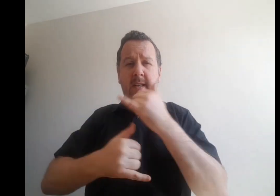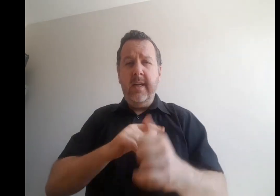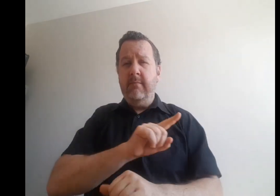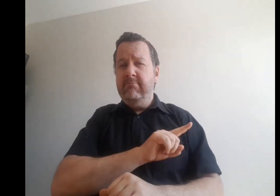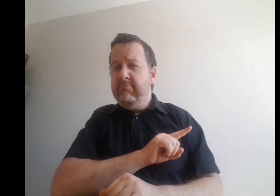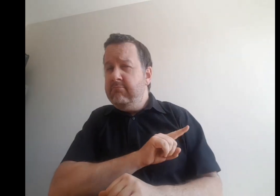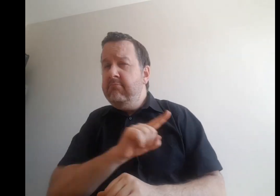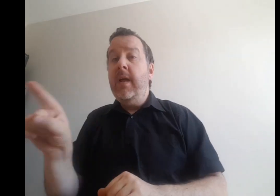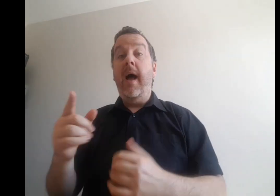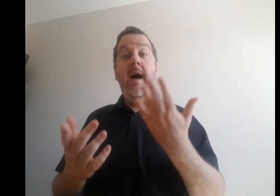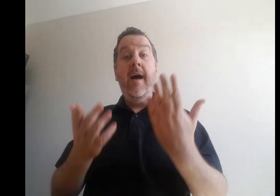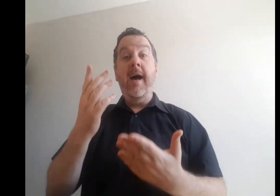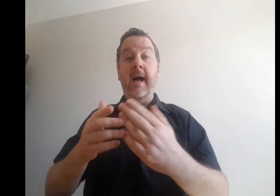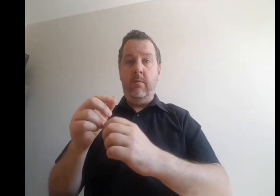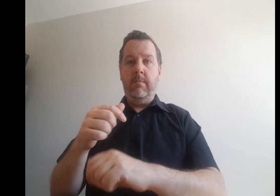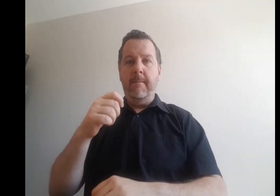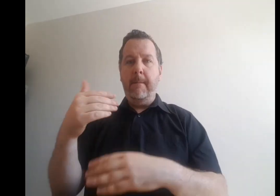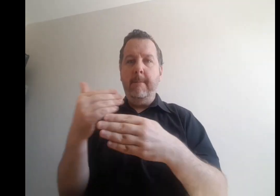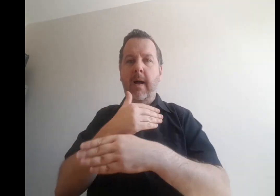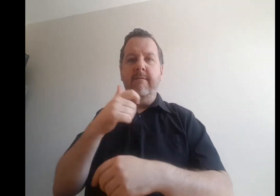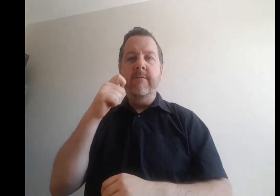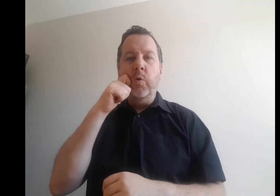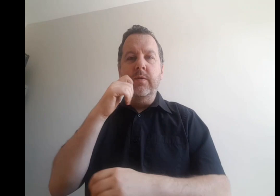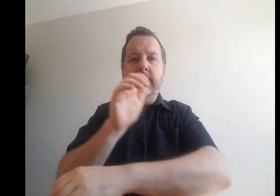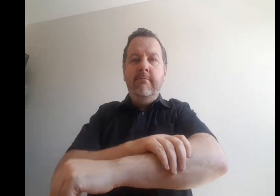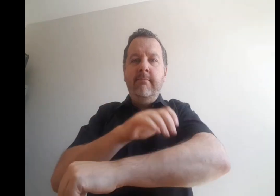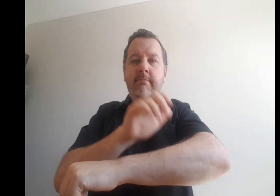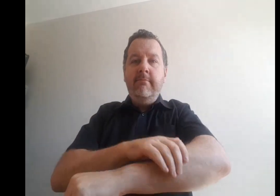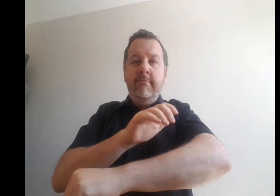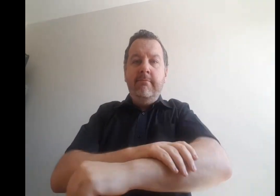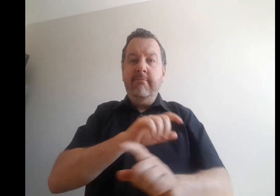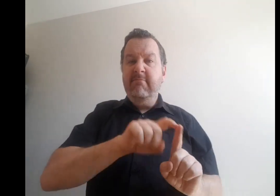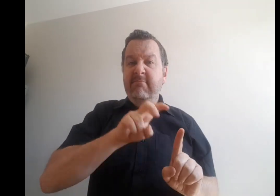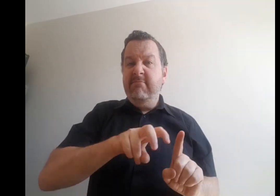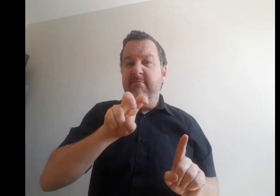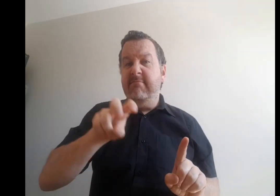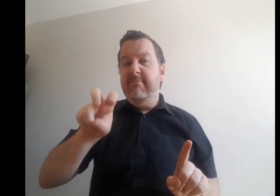Every single year he'd walk from Birr, Co Offaly, to Dublin.